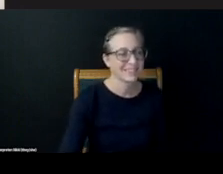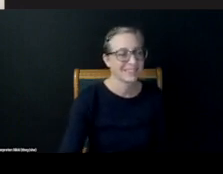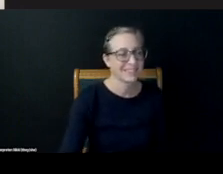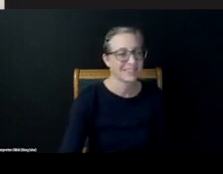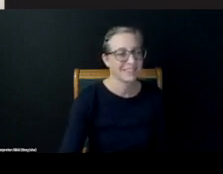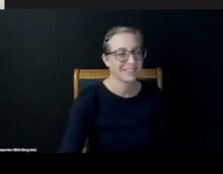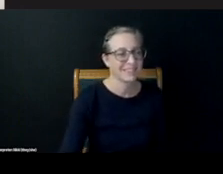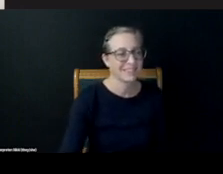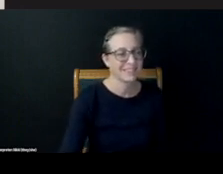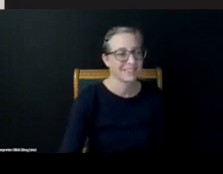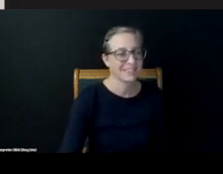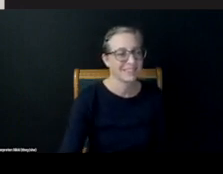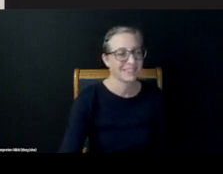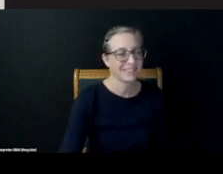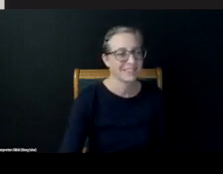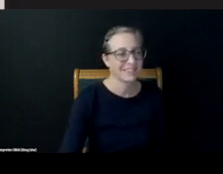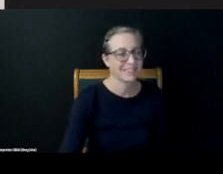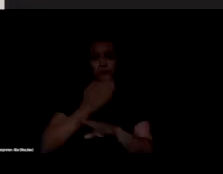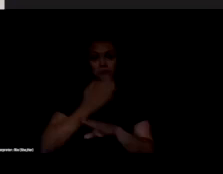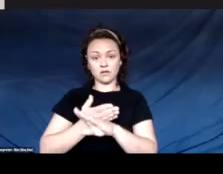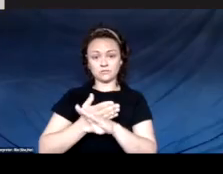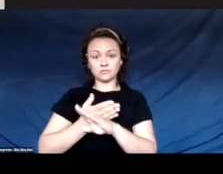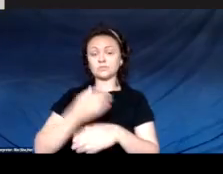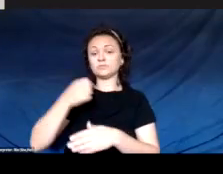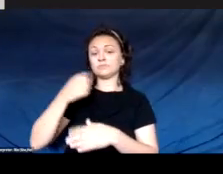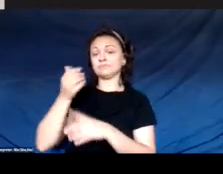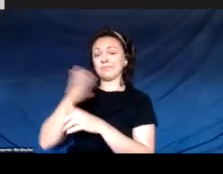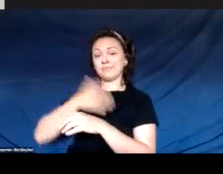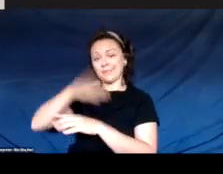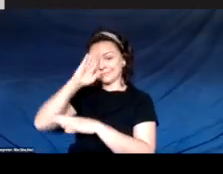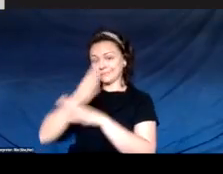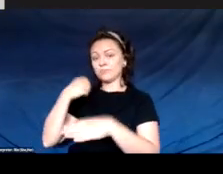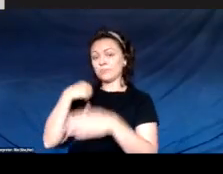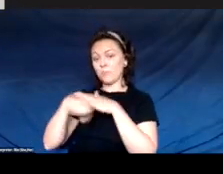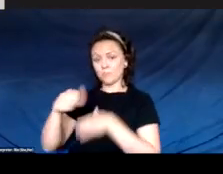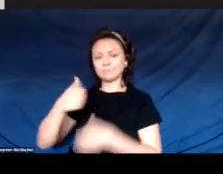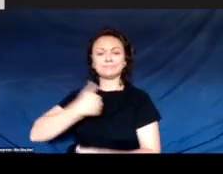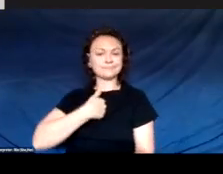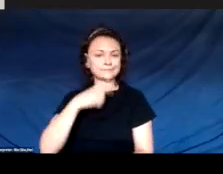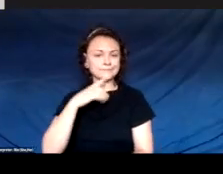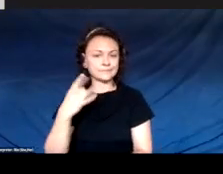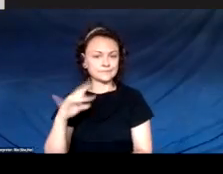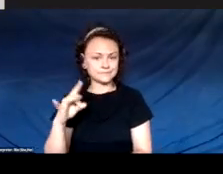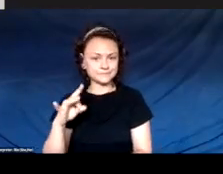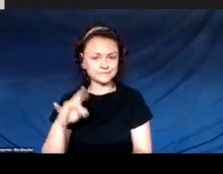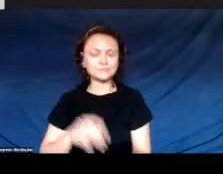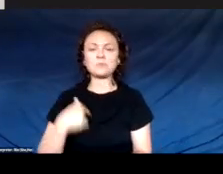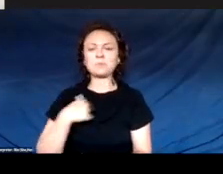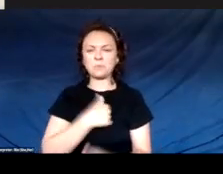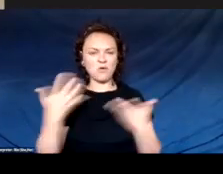and I was we were already married for about a year.